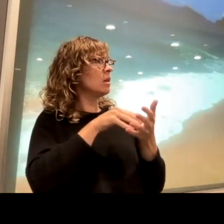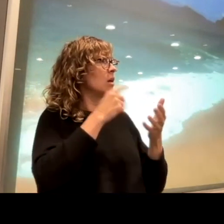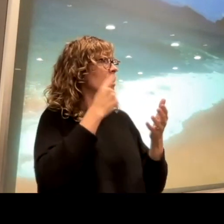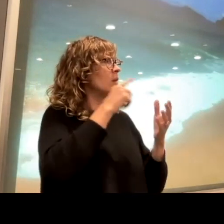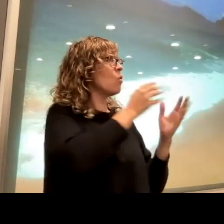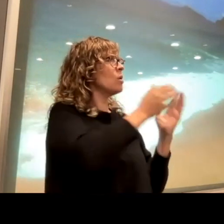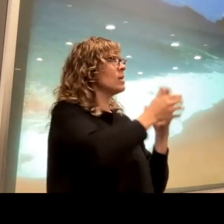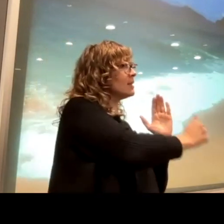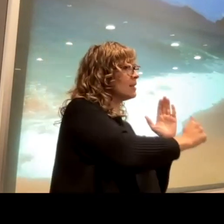So